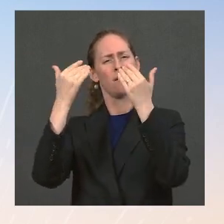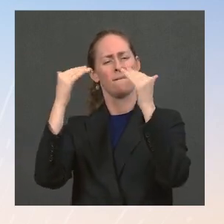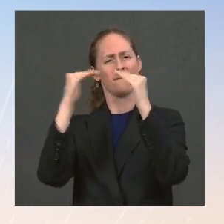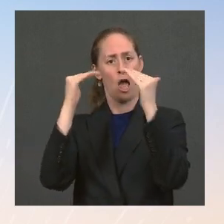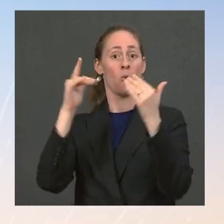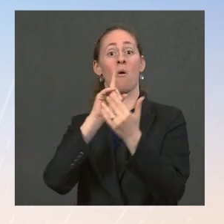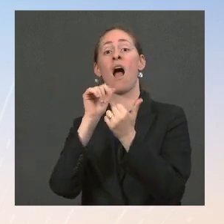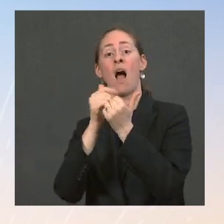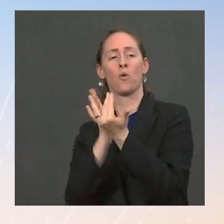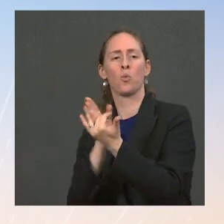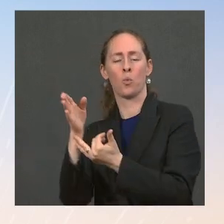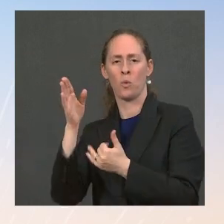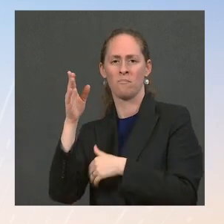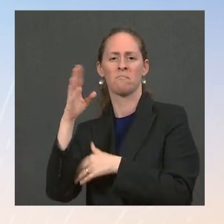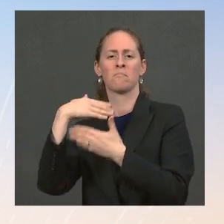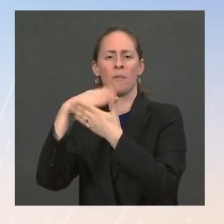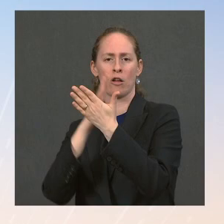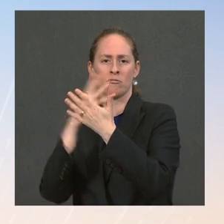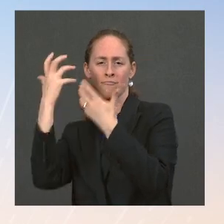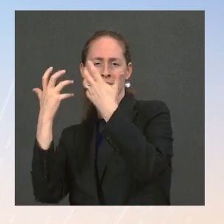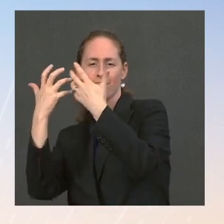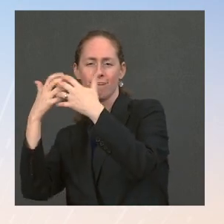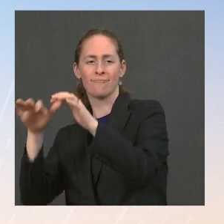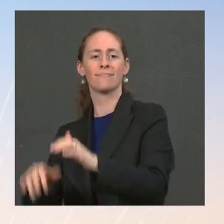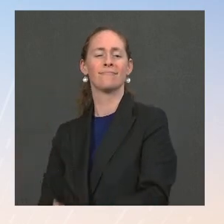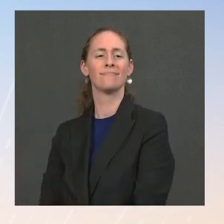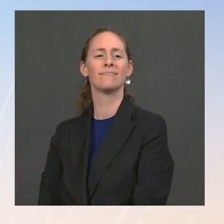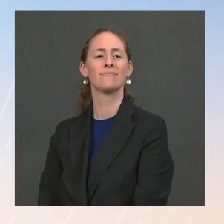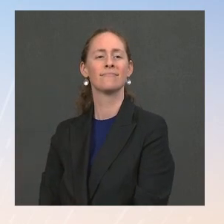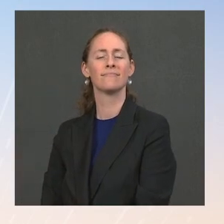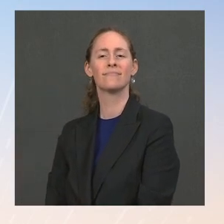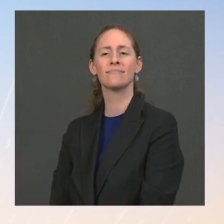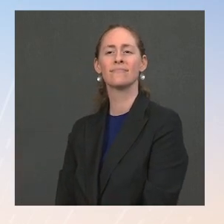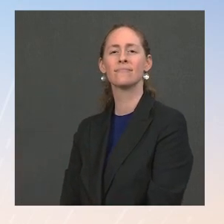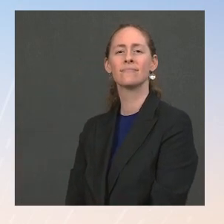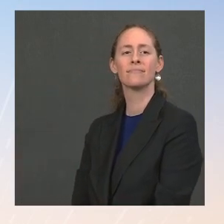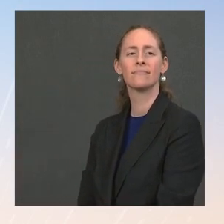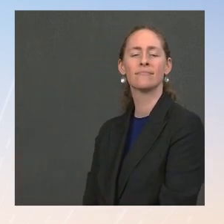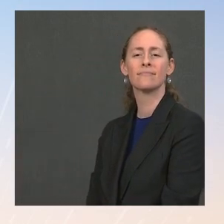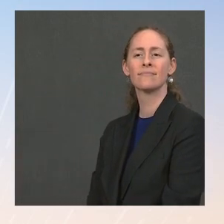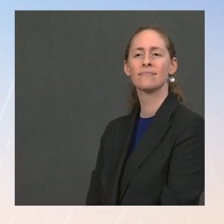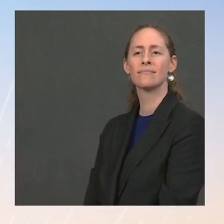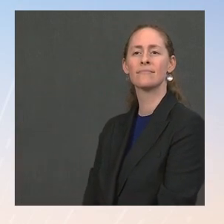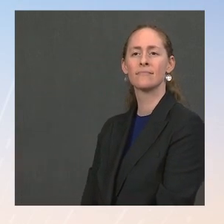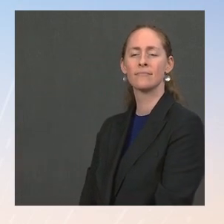Fifteen House members sent a letter to the White House demanding the memo about the administration's authority